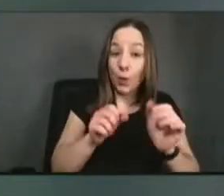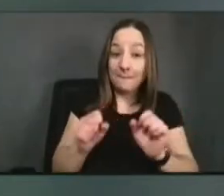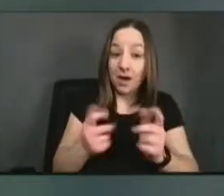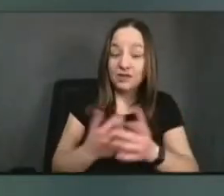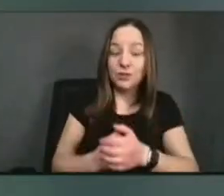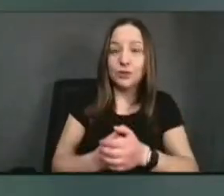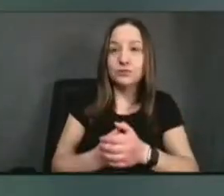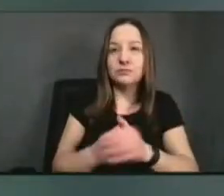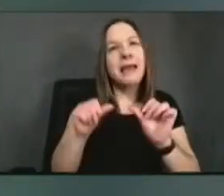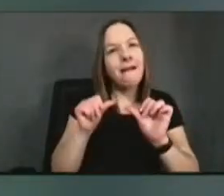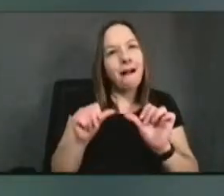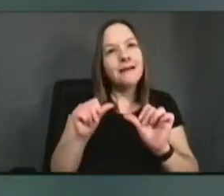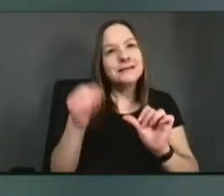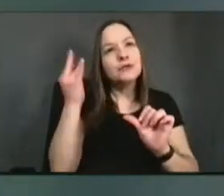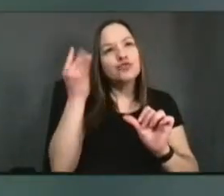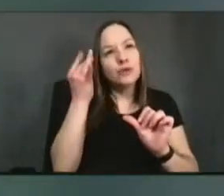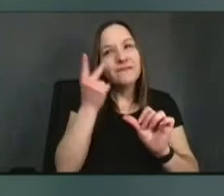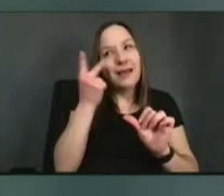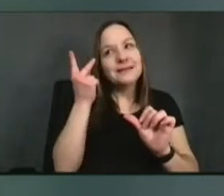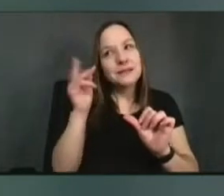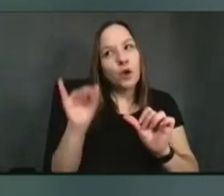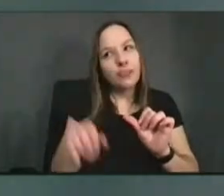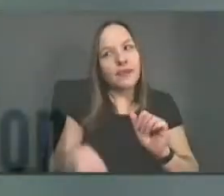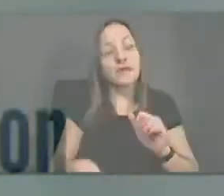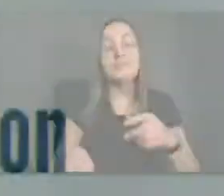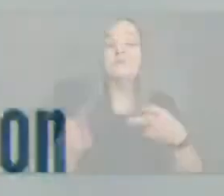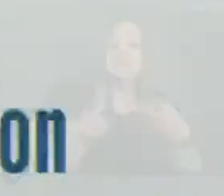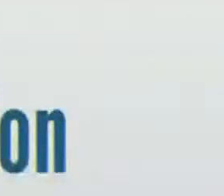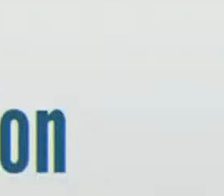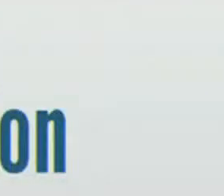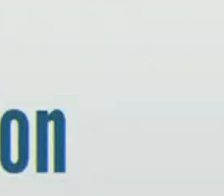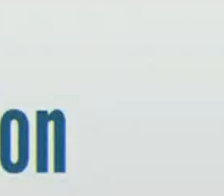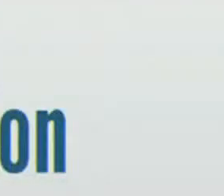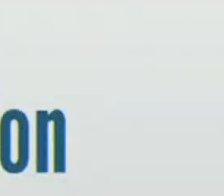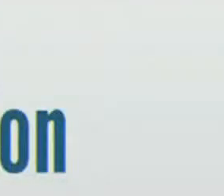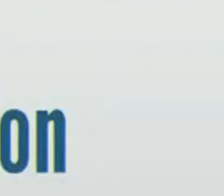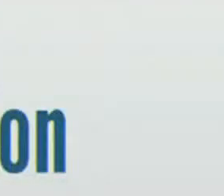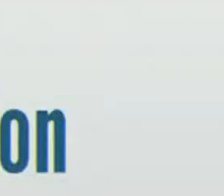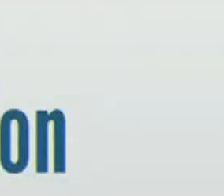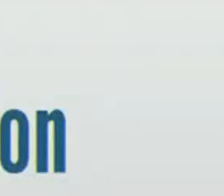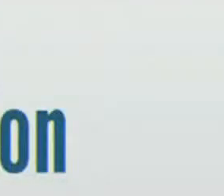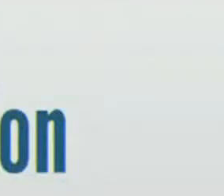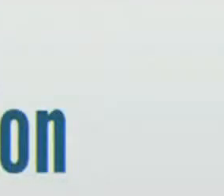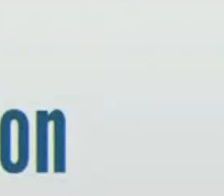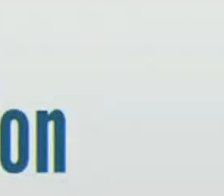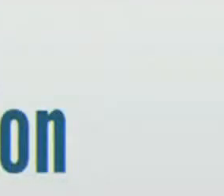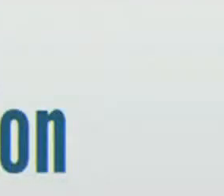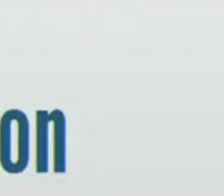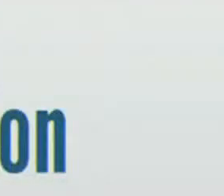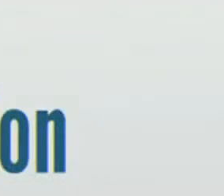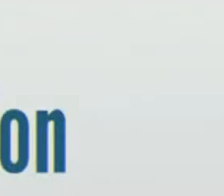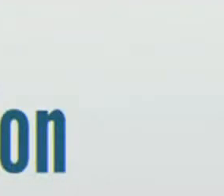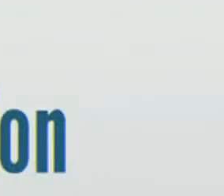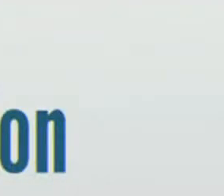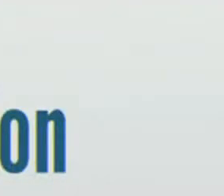are we able to provide that in the best way possible to them? Constantly reflecting on that